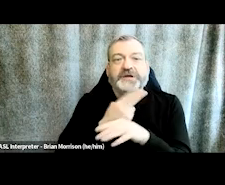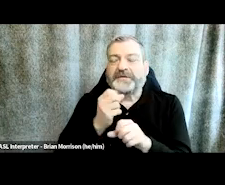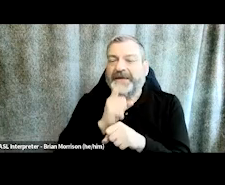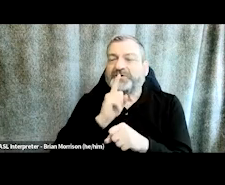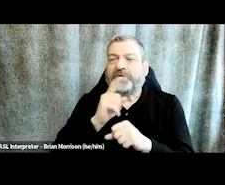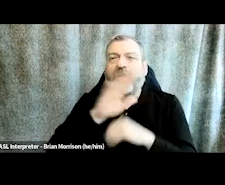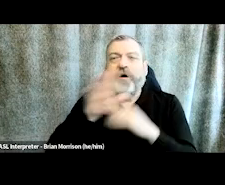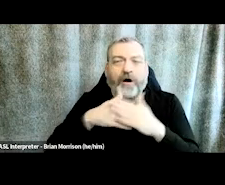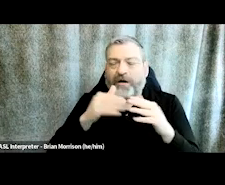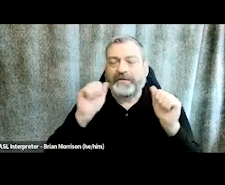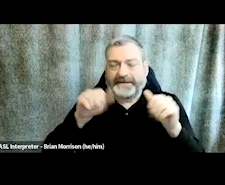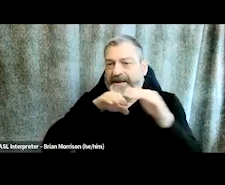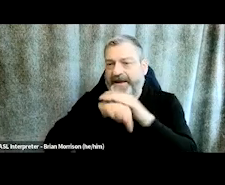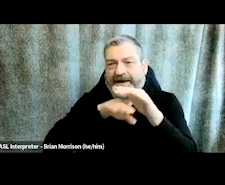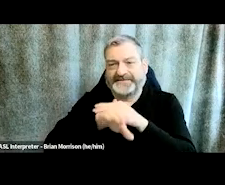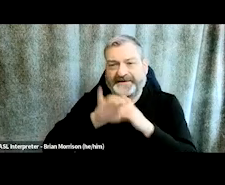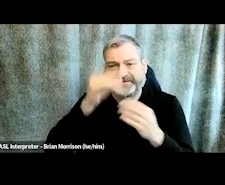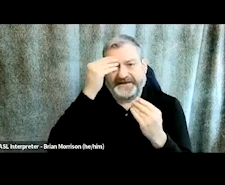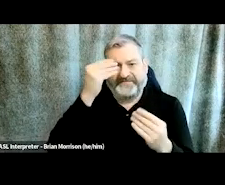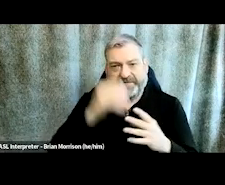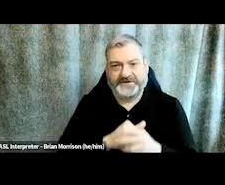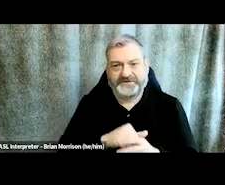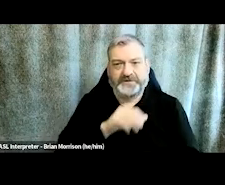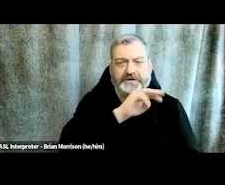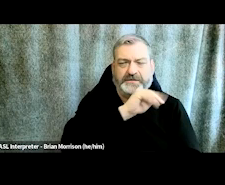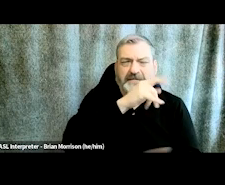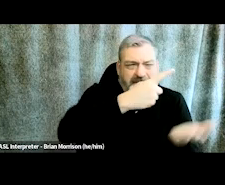A lot of the things that Mike went over also apply for social media content.